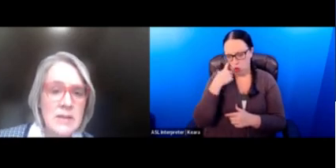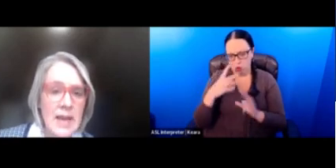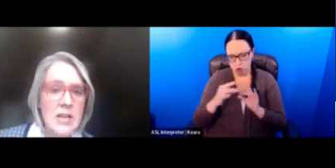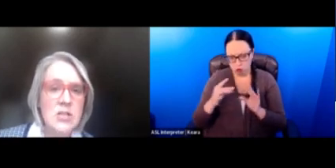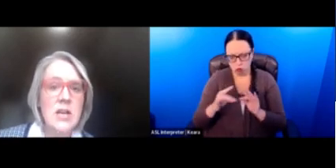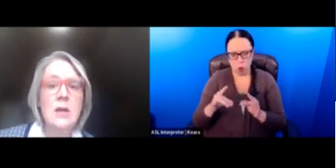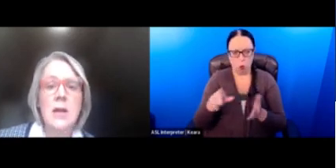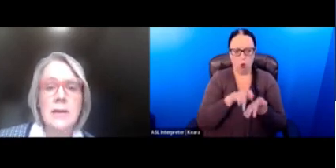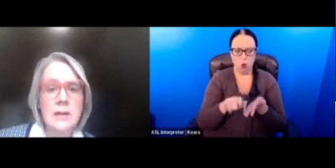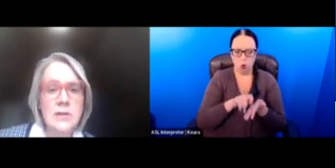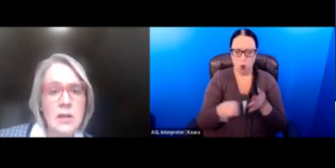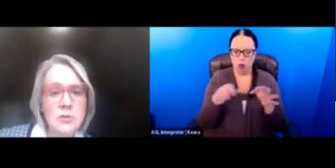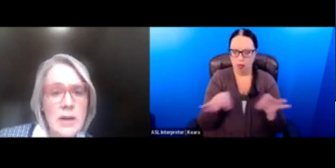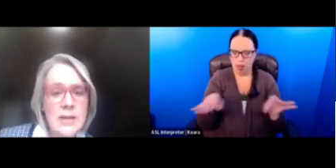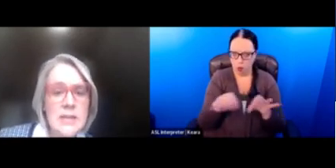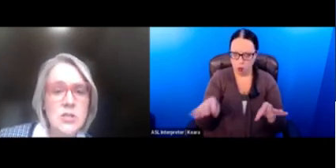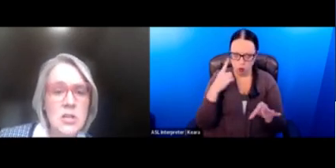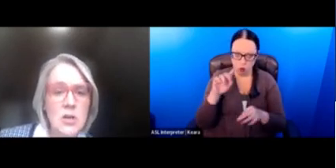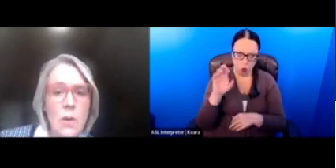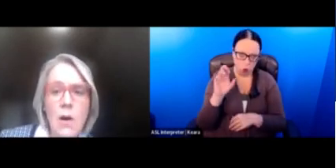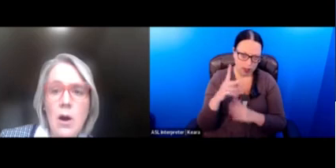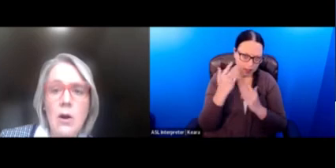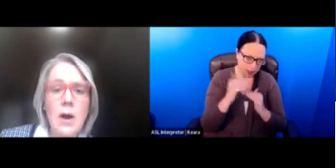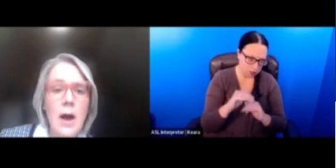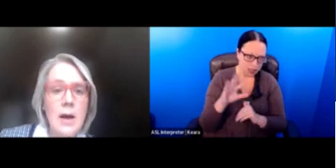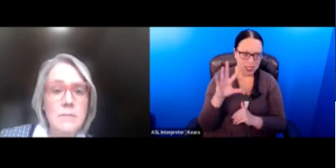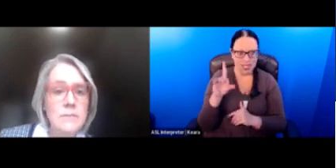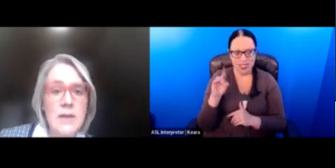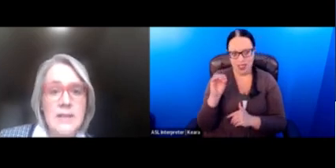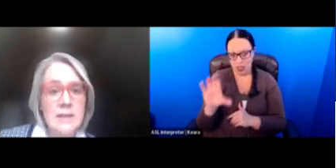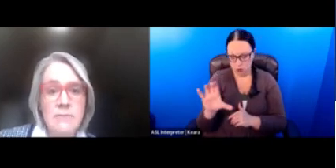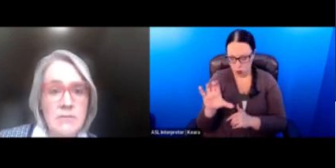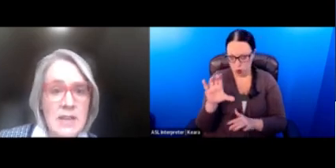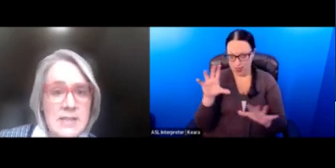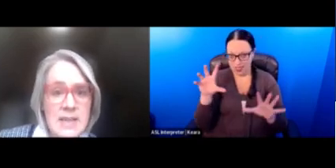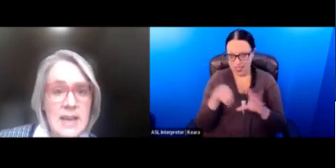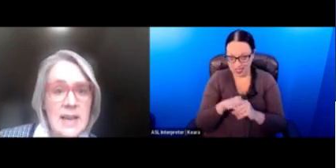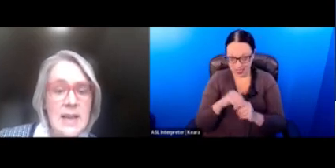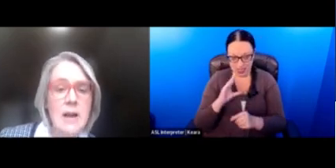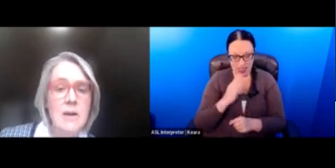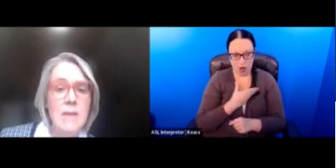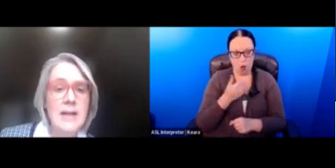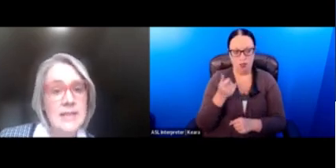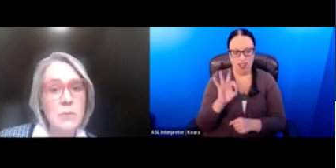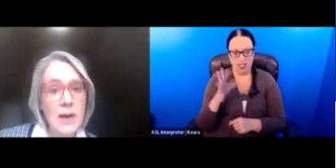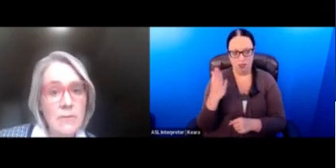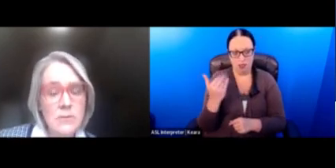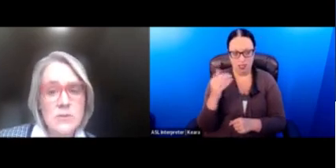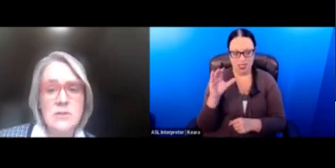C ID waivers in an awesome into an interagency agreement with our partners at the Tennessee